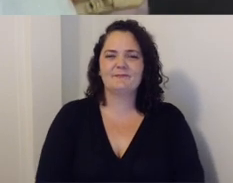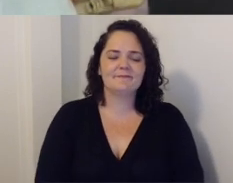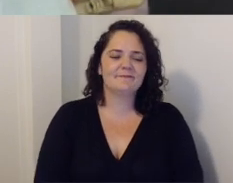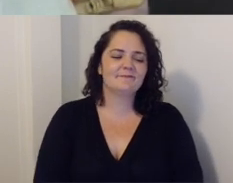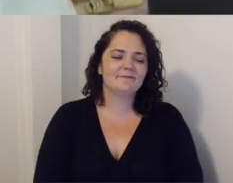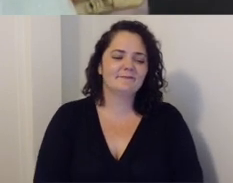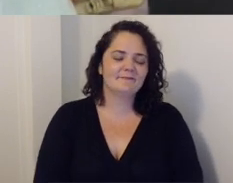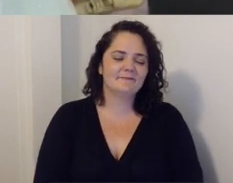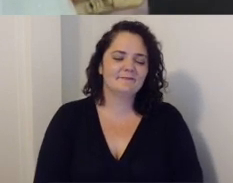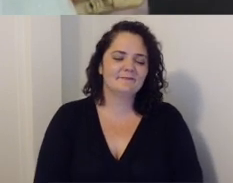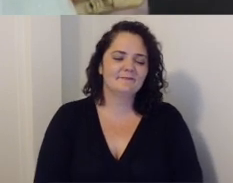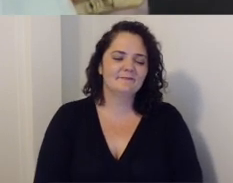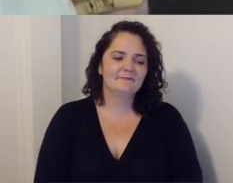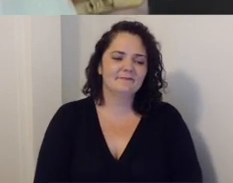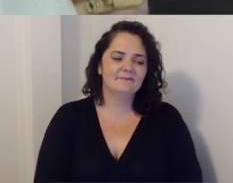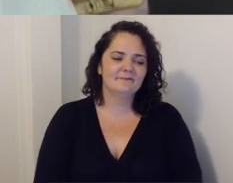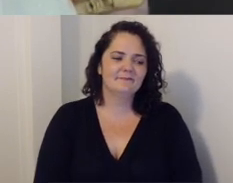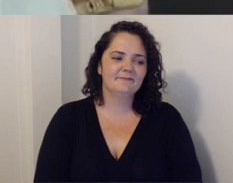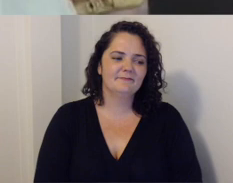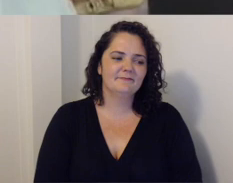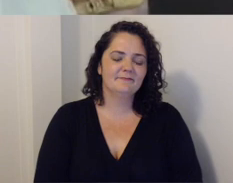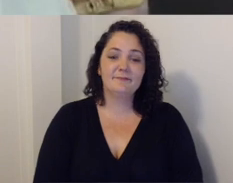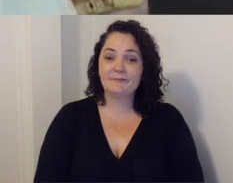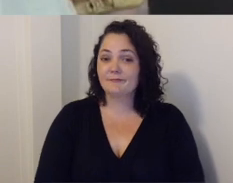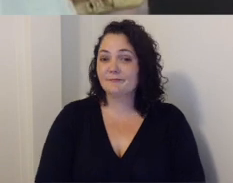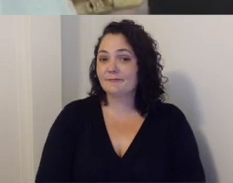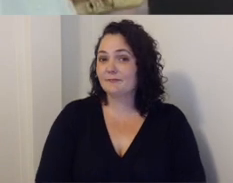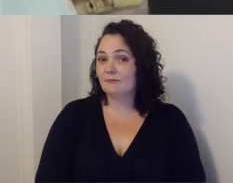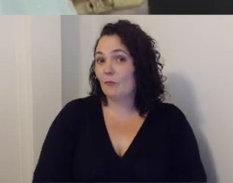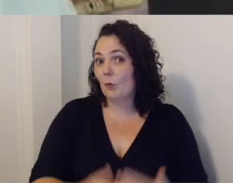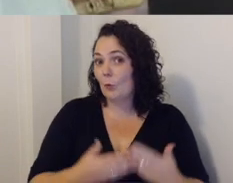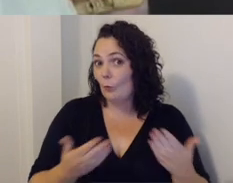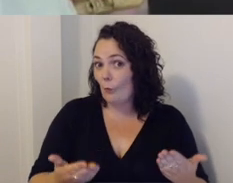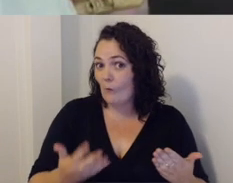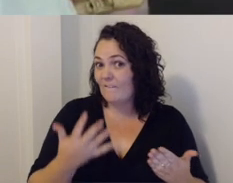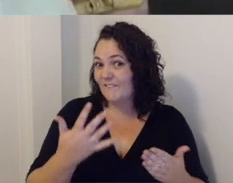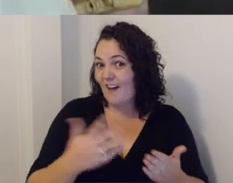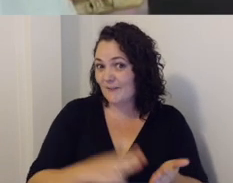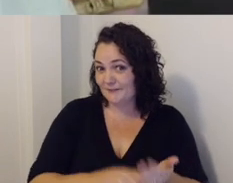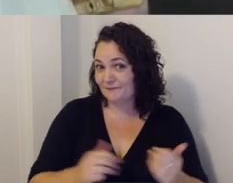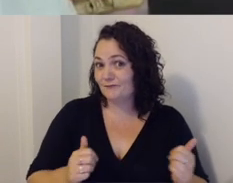so through this first five minutes hopefully now you've got um you've got your dry ground down